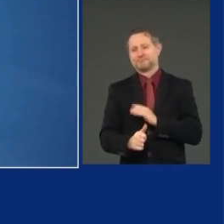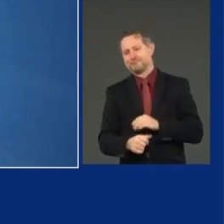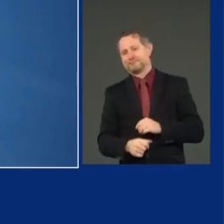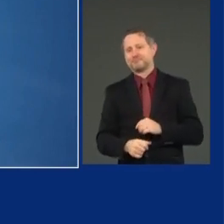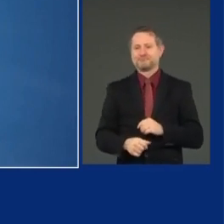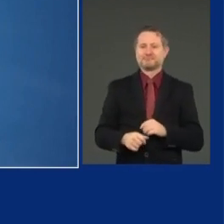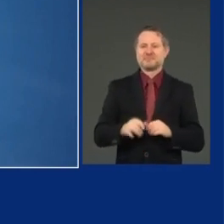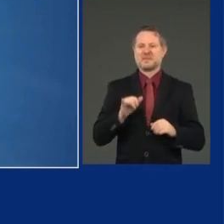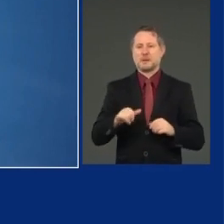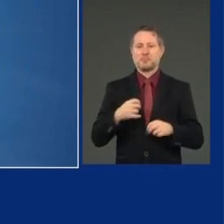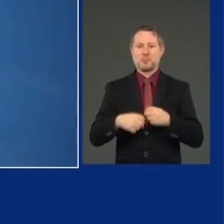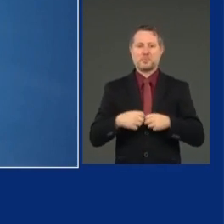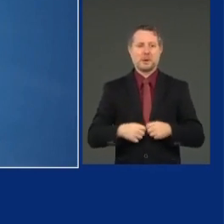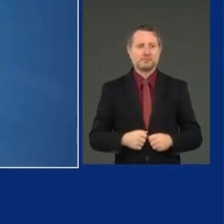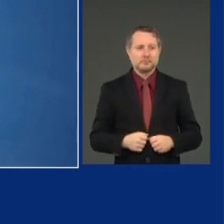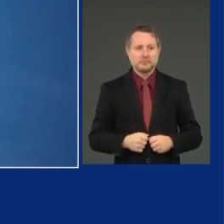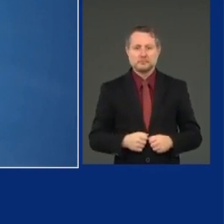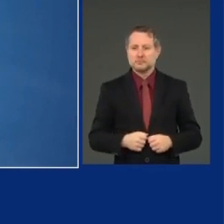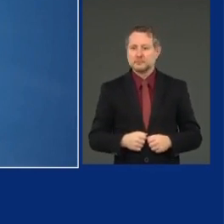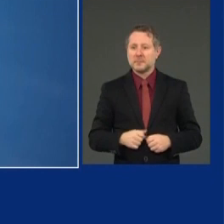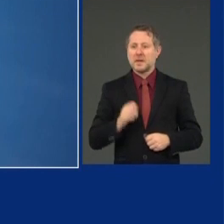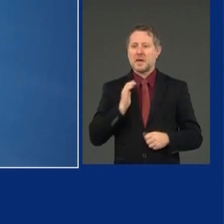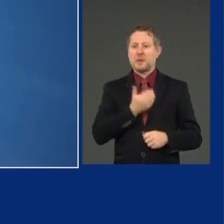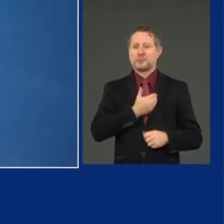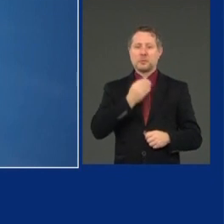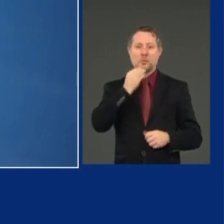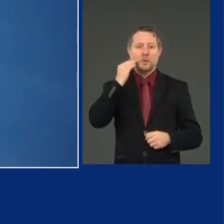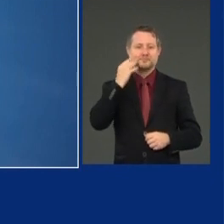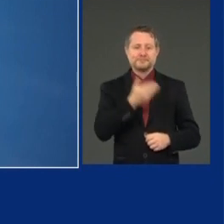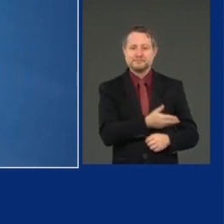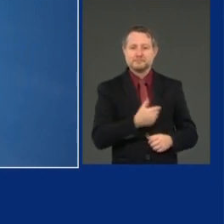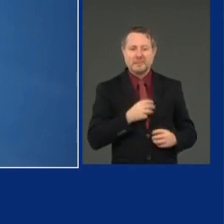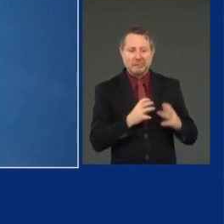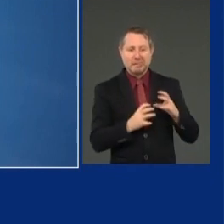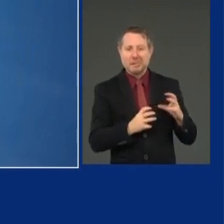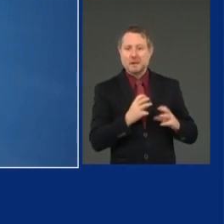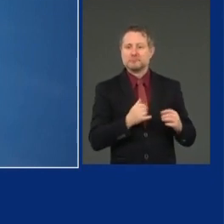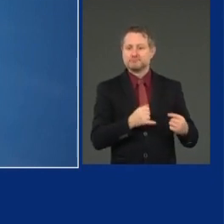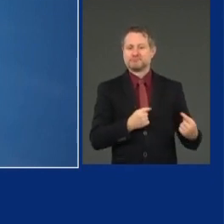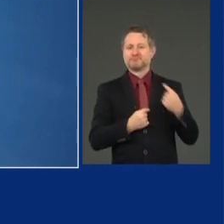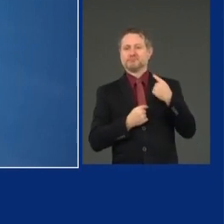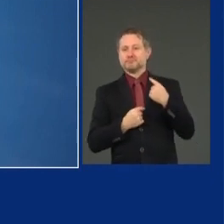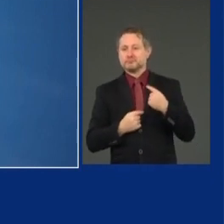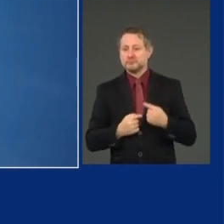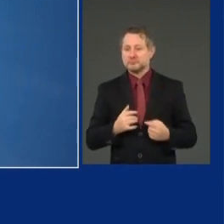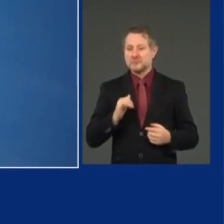THE CAVEAT IS MY DAUGHTERS OFTEN SAY IT IS MY COMMUNICATION